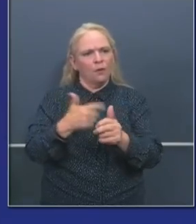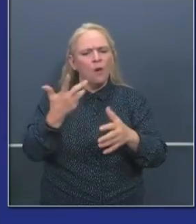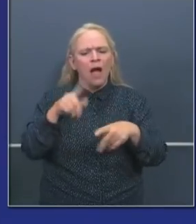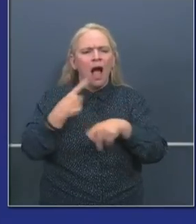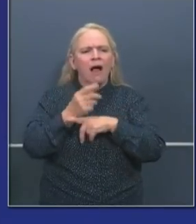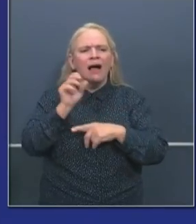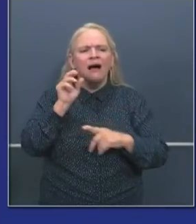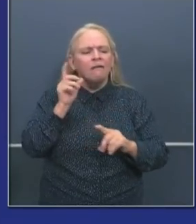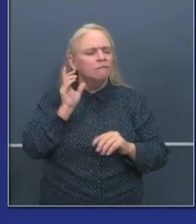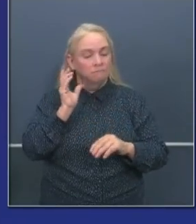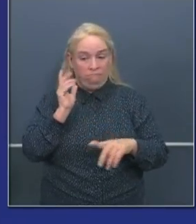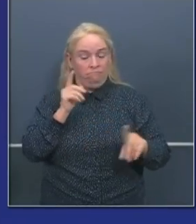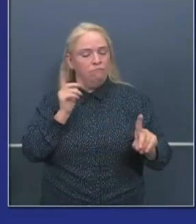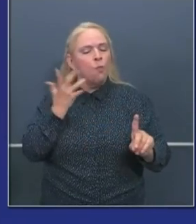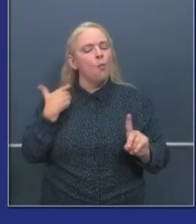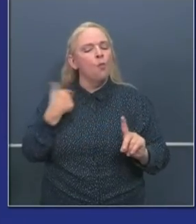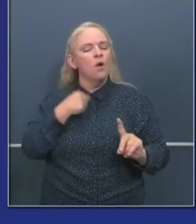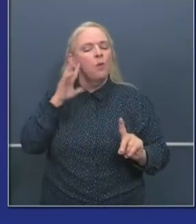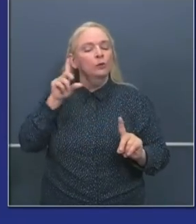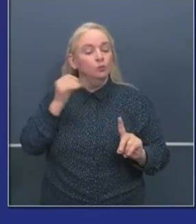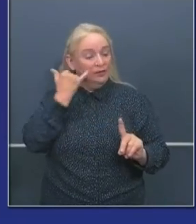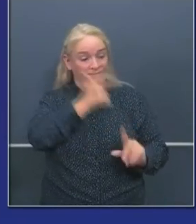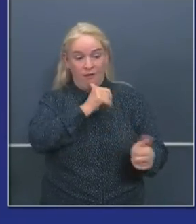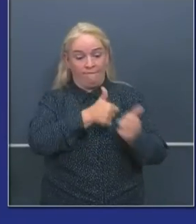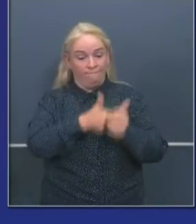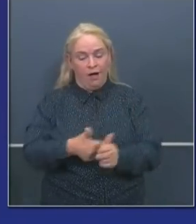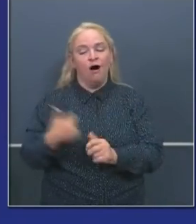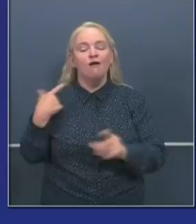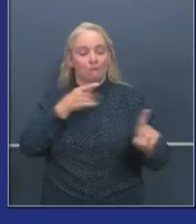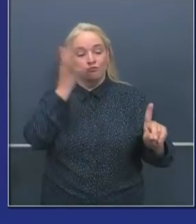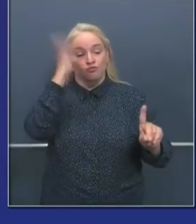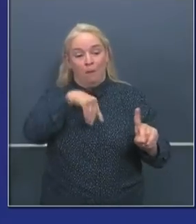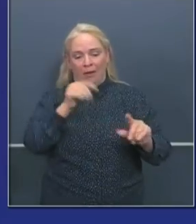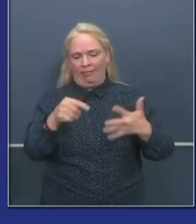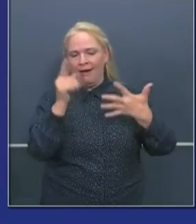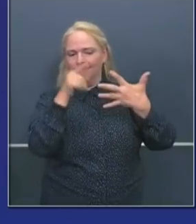WE ALSO PUT OUT OTHER PUBLIC HEALTH INFORMATION AND MANDATES